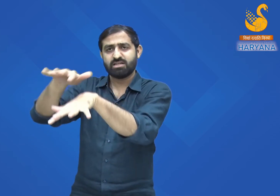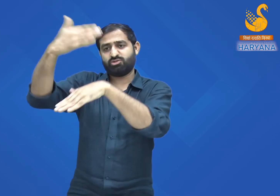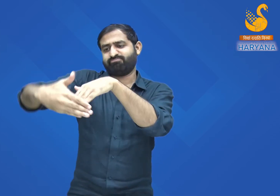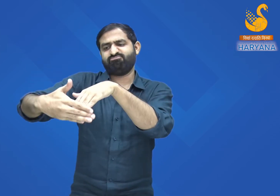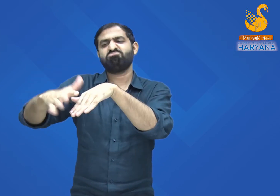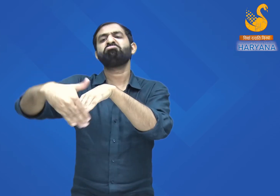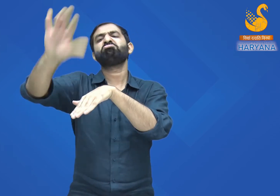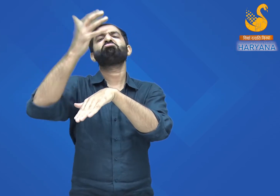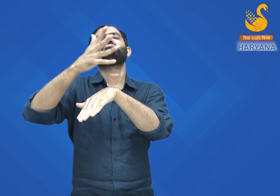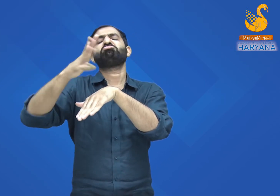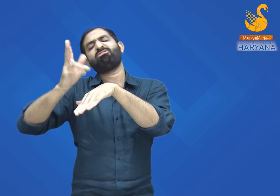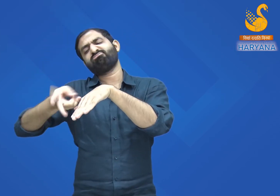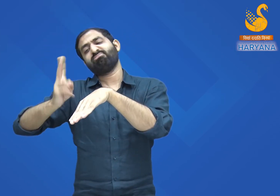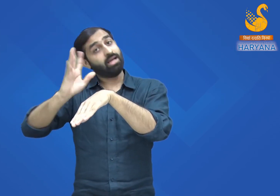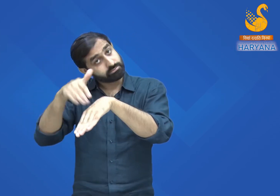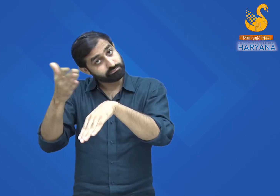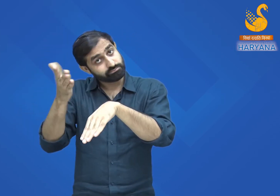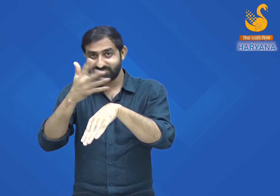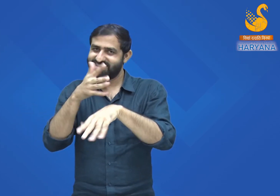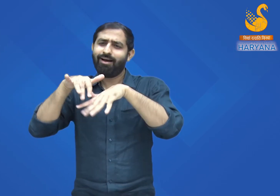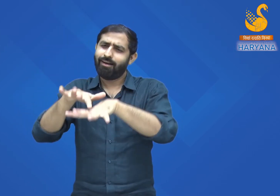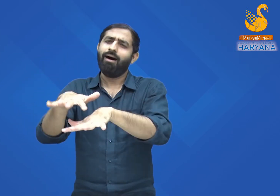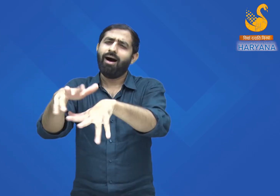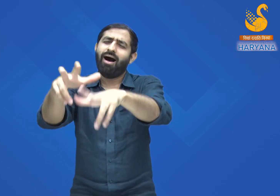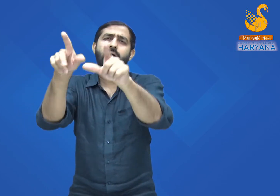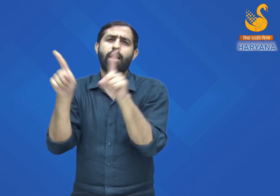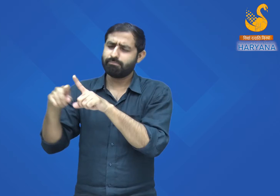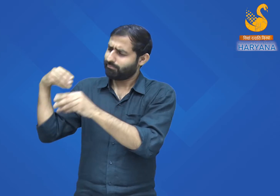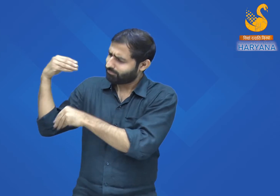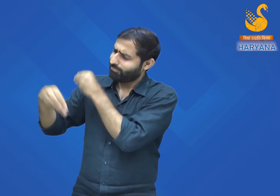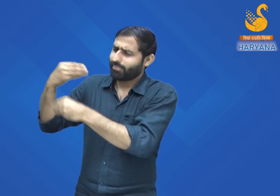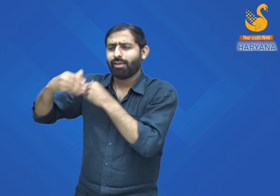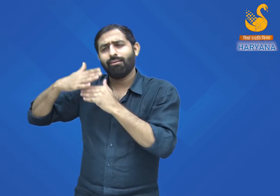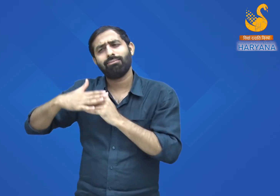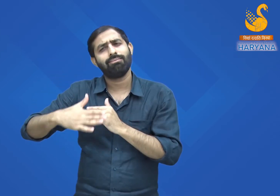In the river the flow of water never stops. It constantly flows all the time.